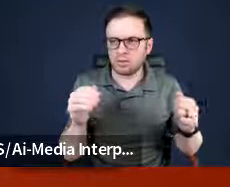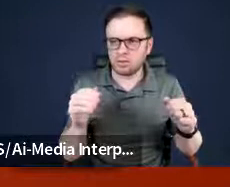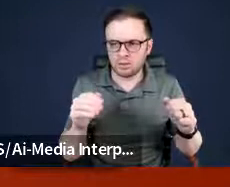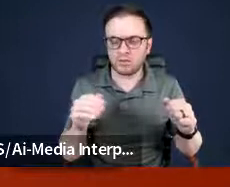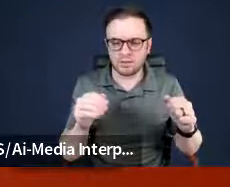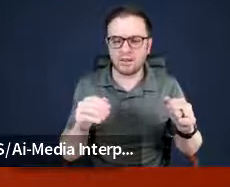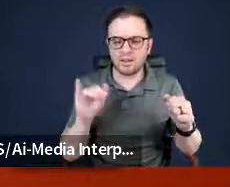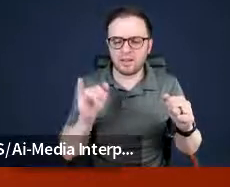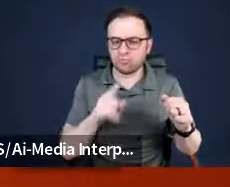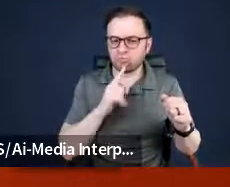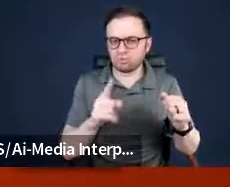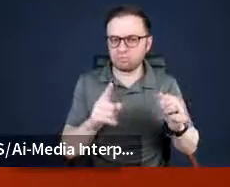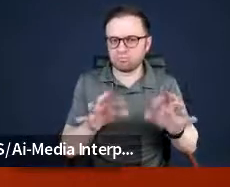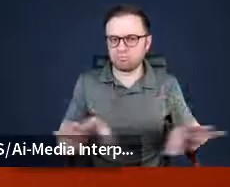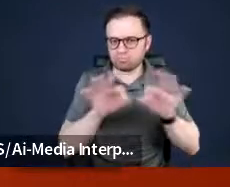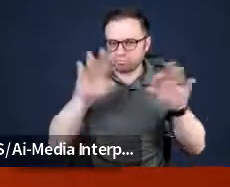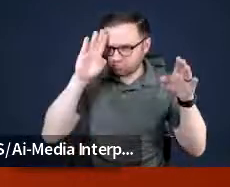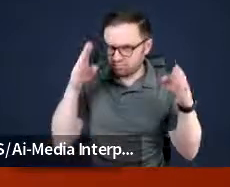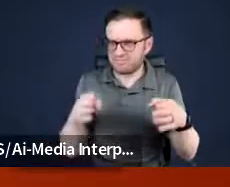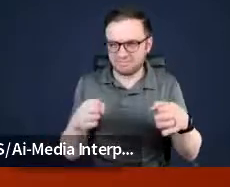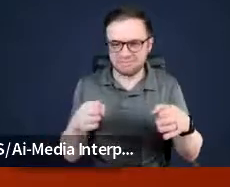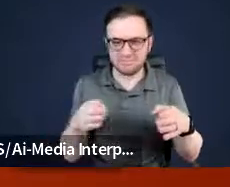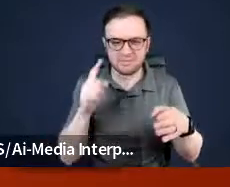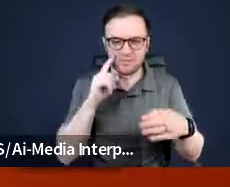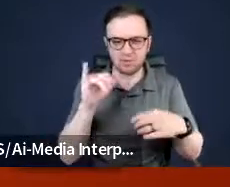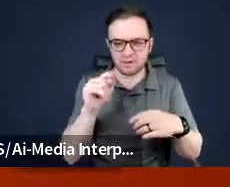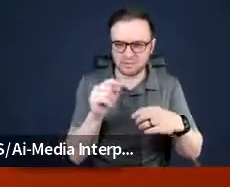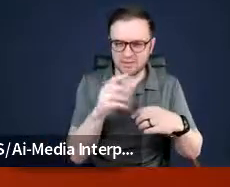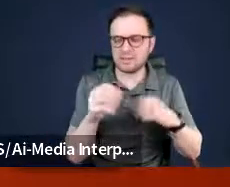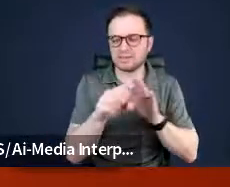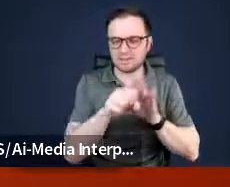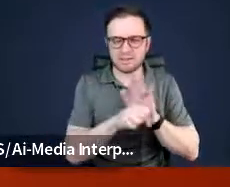to get whatever issue it would be